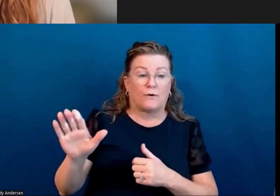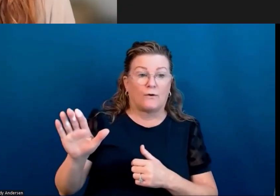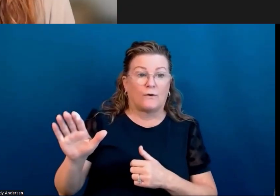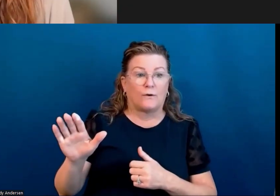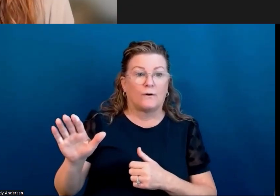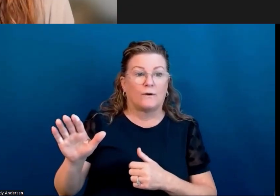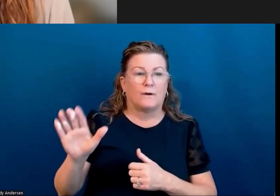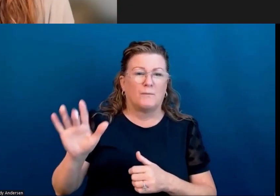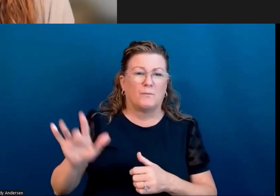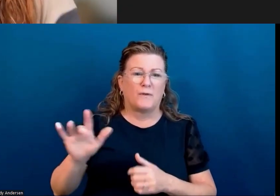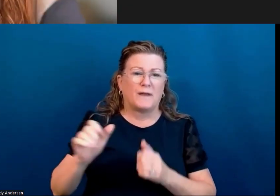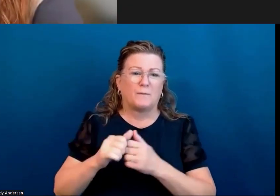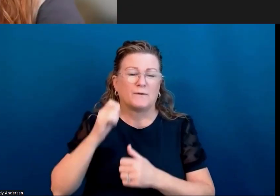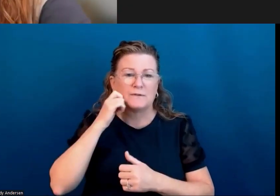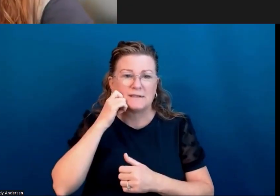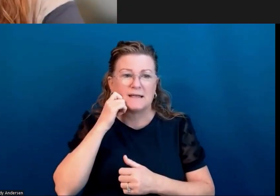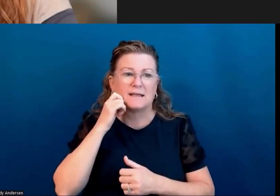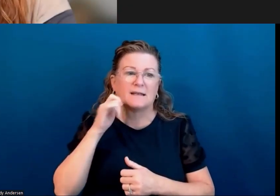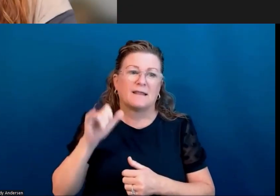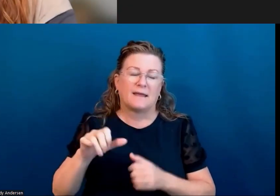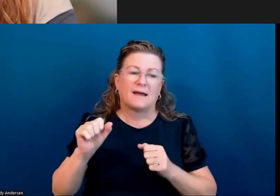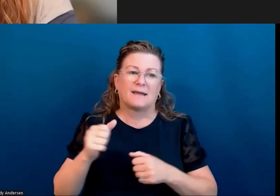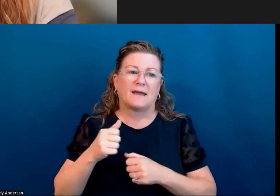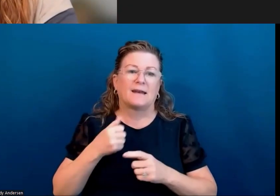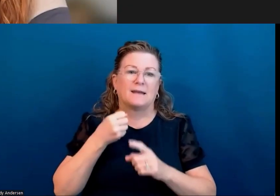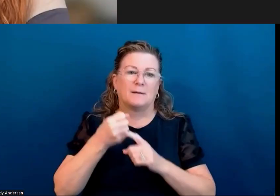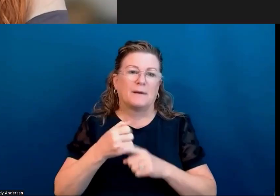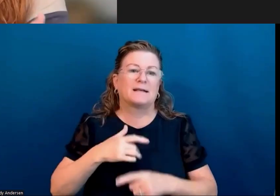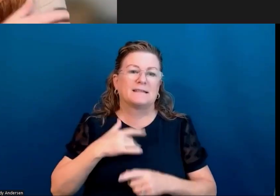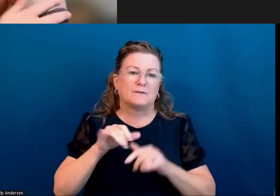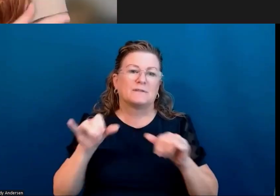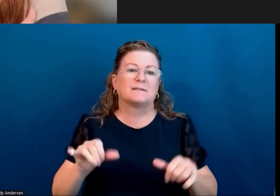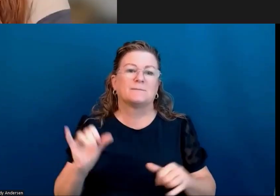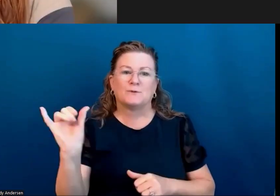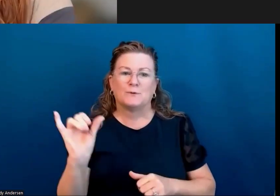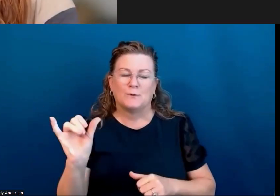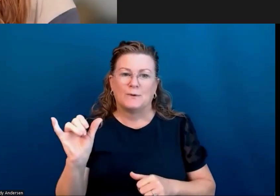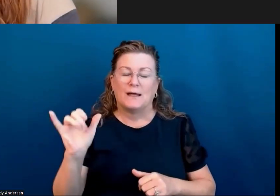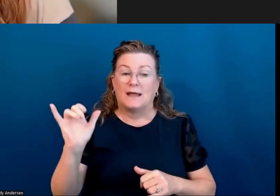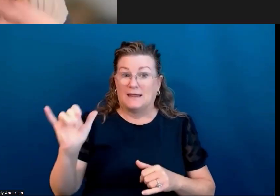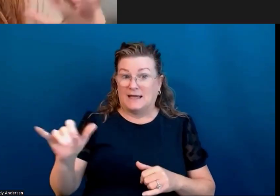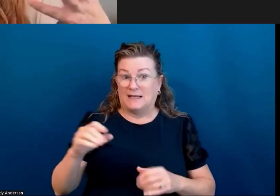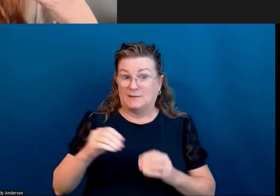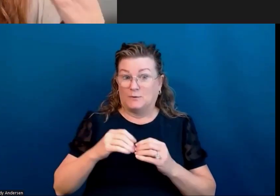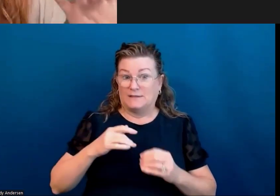thing, with her skin like that, can also affect your sensory system too, if like, that's more sensitive to you might need even